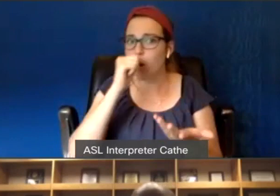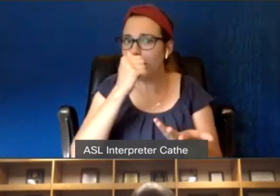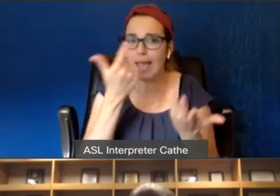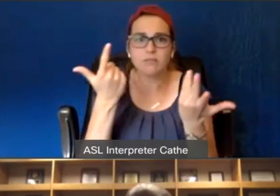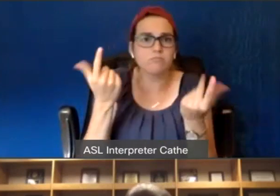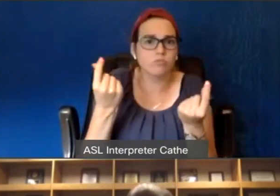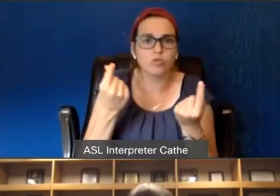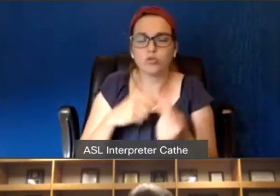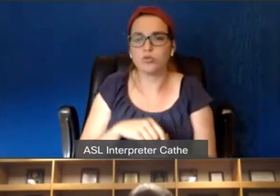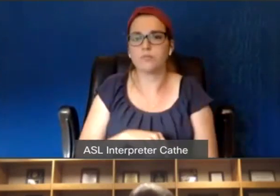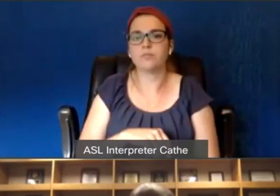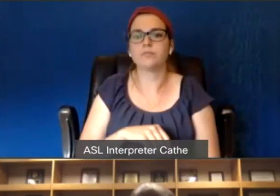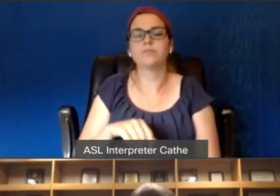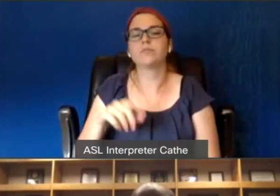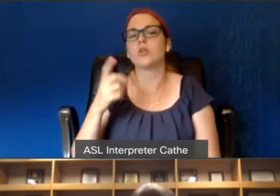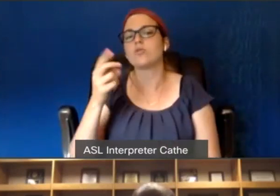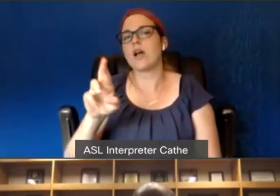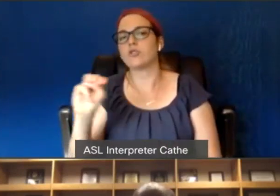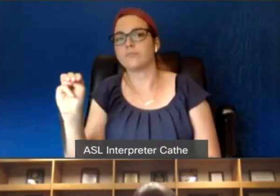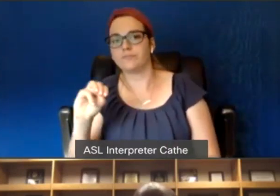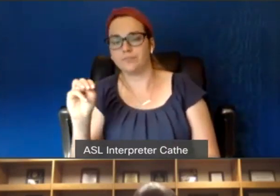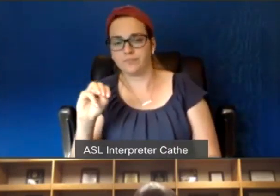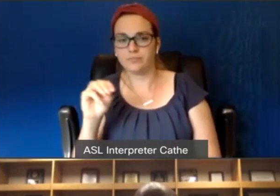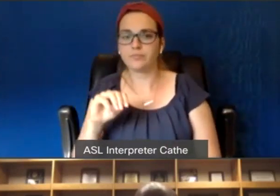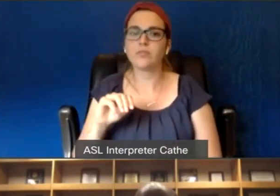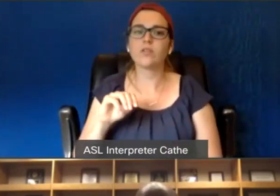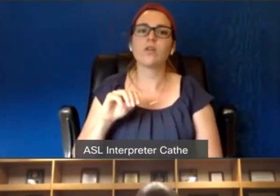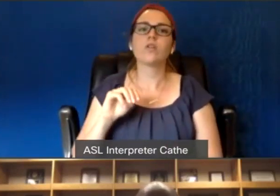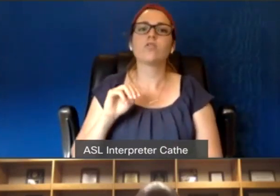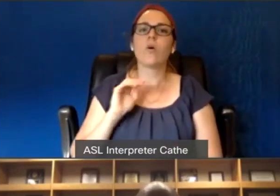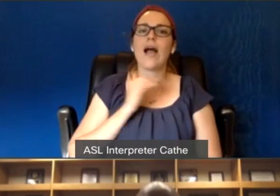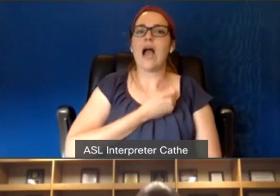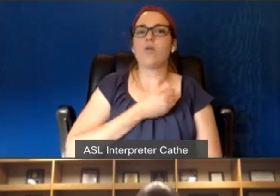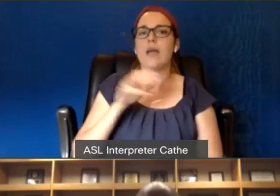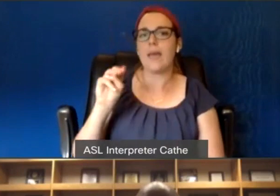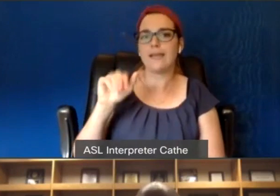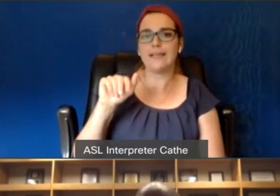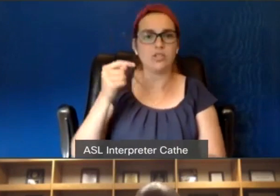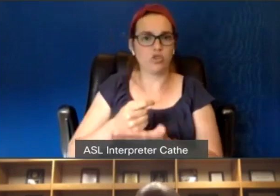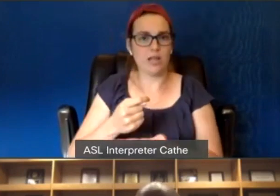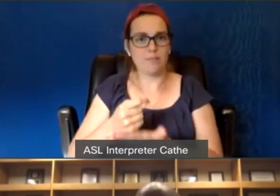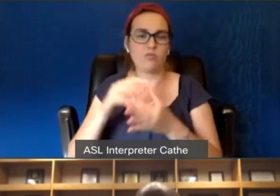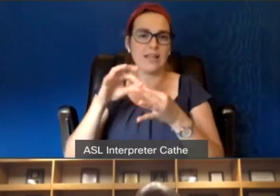is a generic analysis for behavioral consequences in drug court, the question is whether a behavior